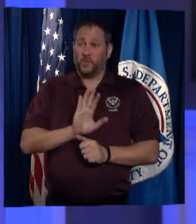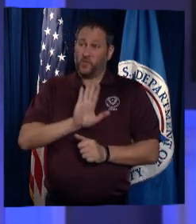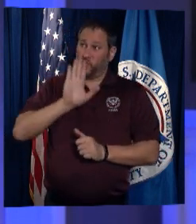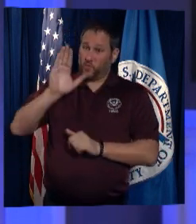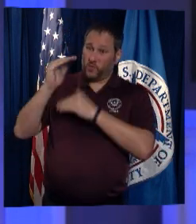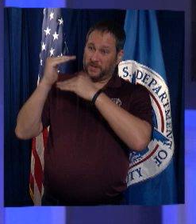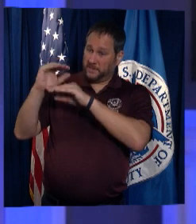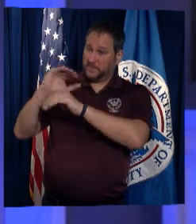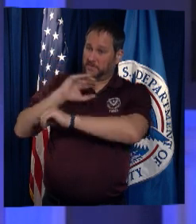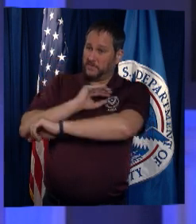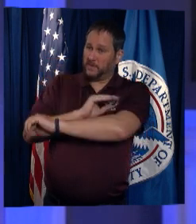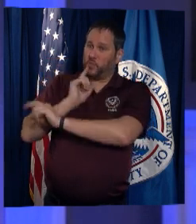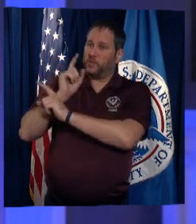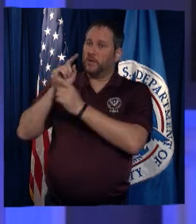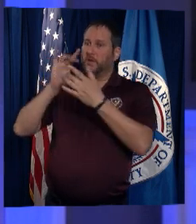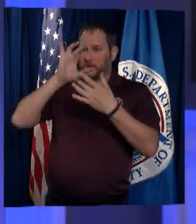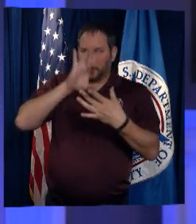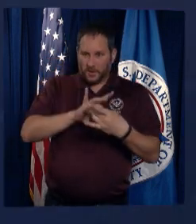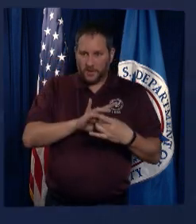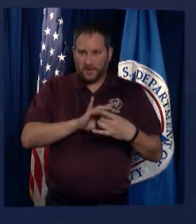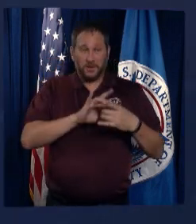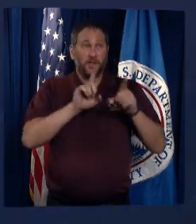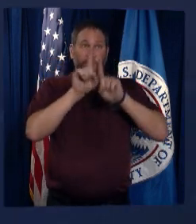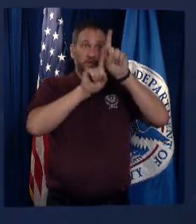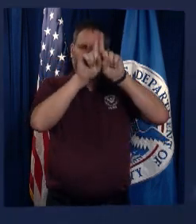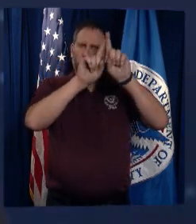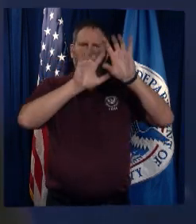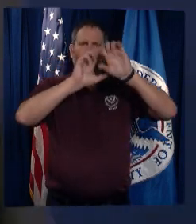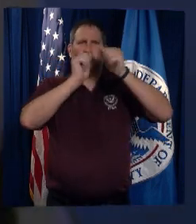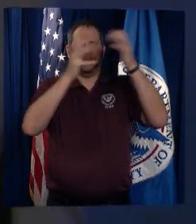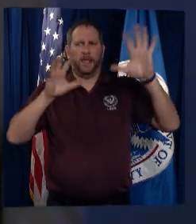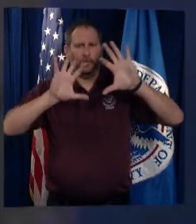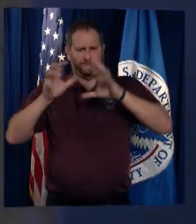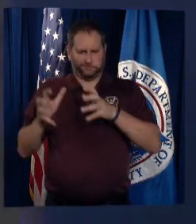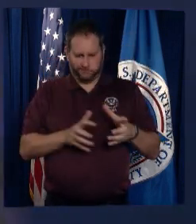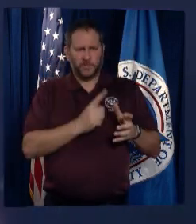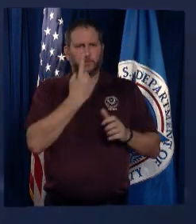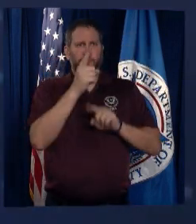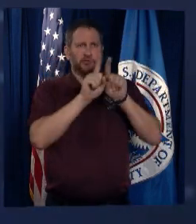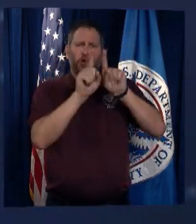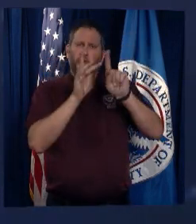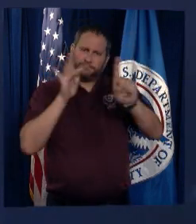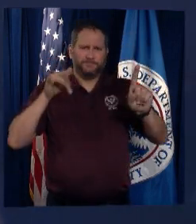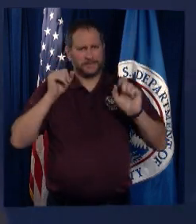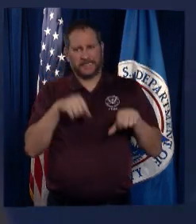experiencing his first largest and last disaster. And yes, the industry is